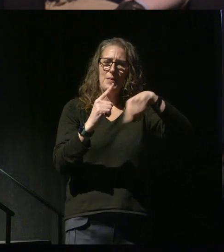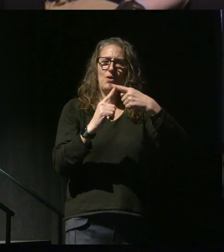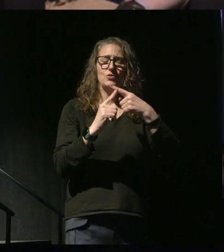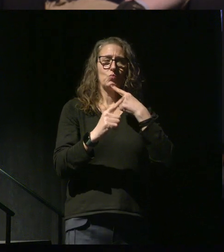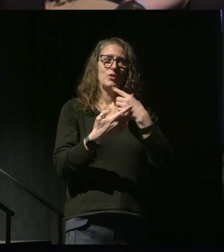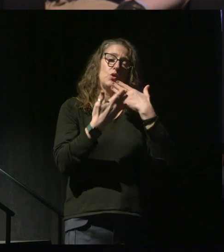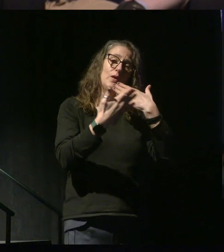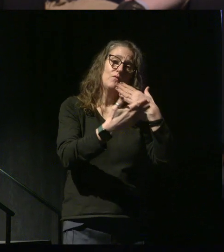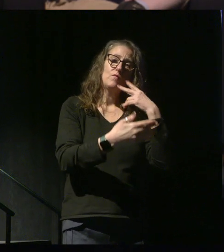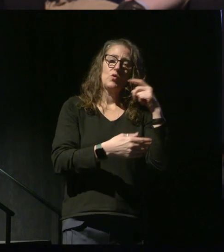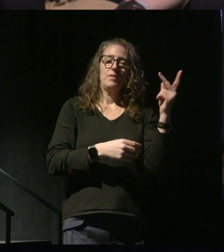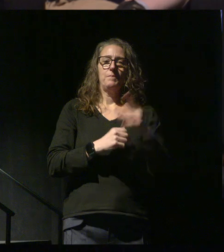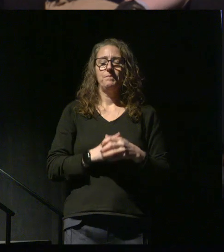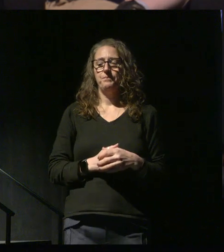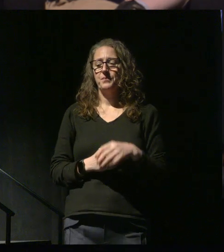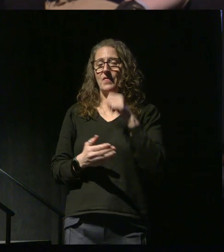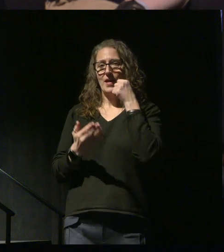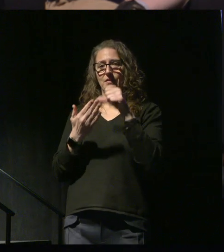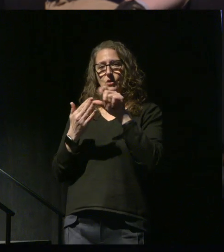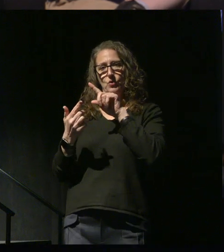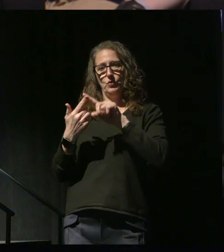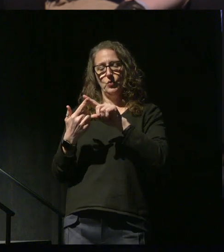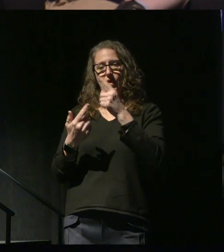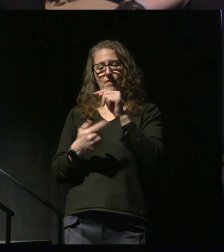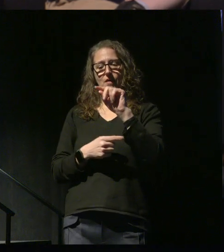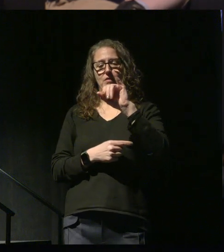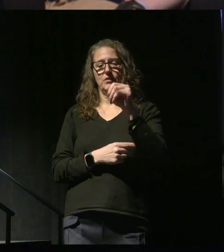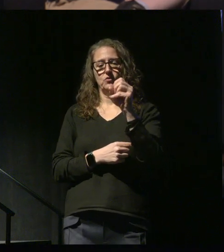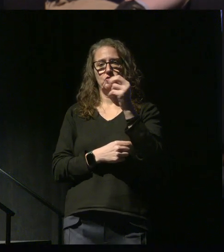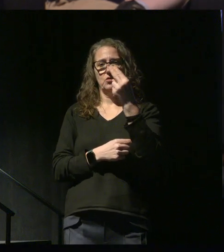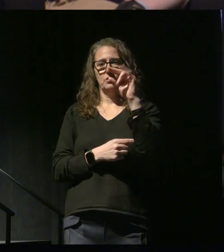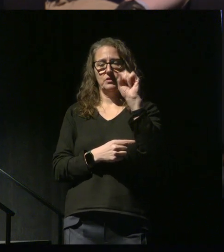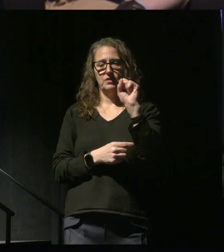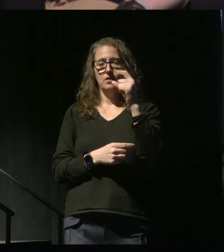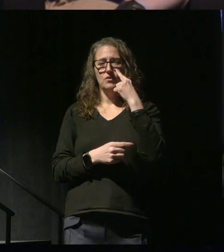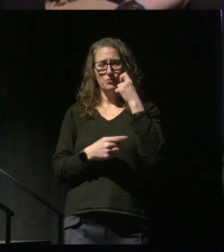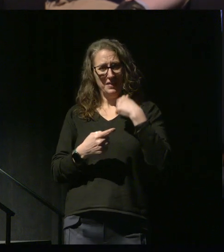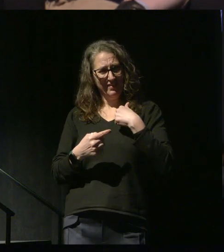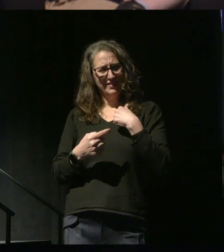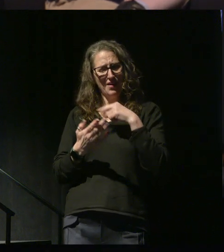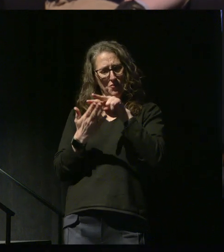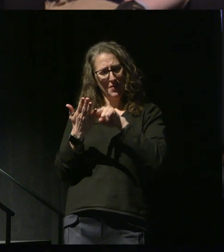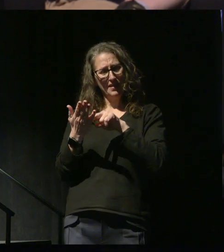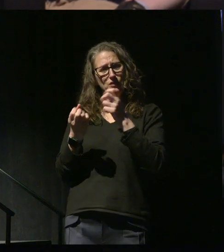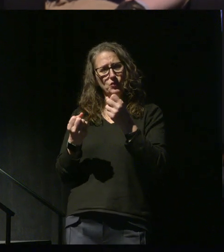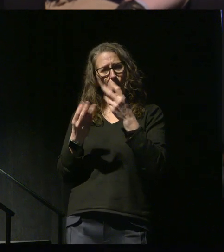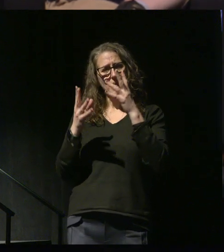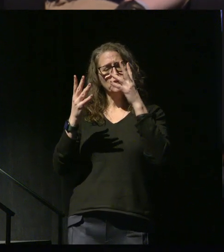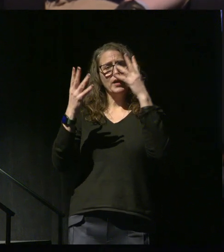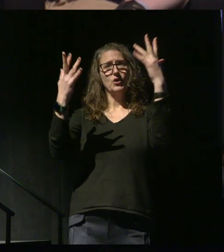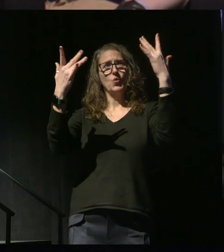Yeah, you know, it's the letter to the Johns to me there was so much grace in that letter. Mm.